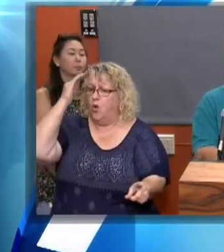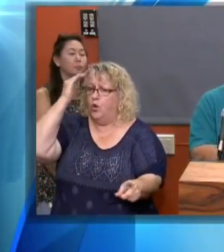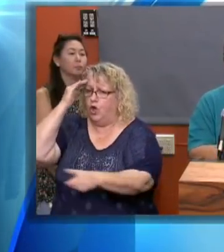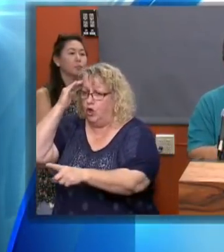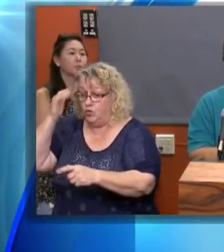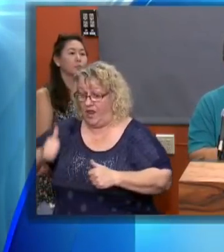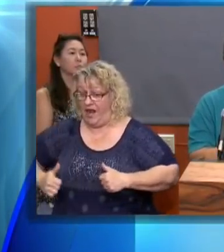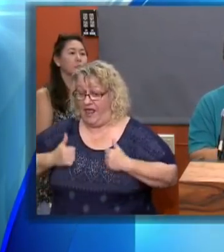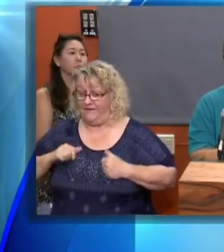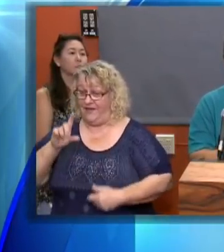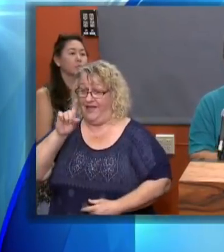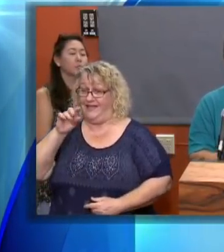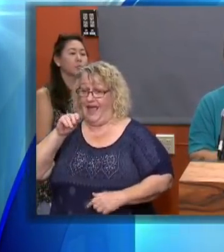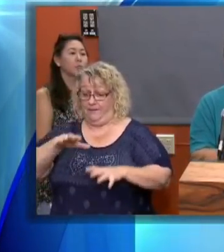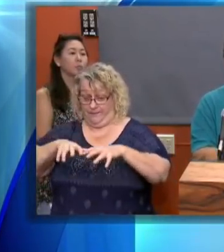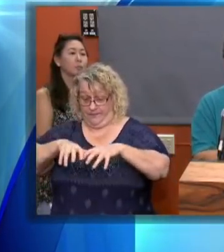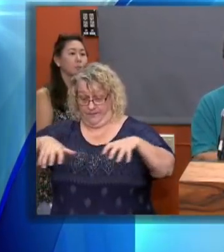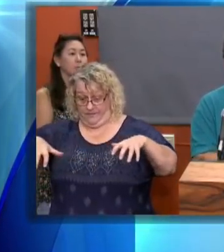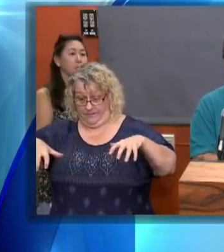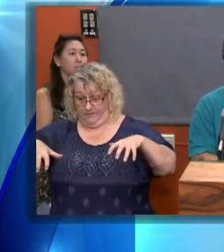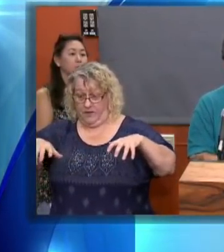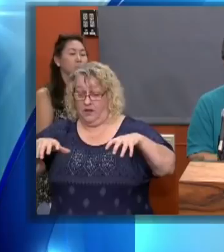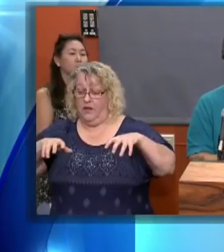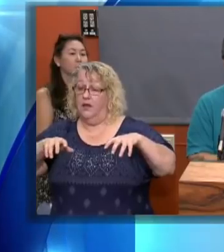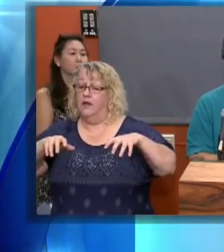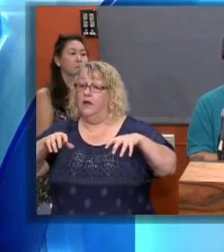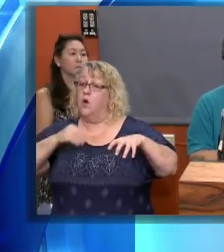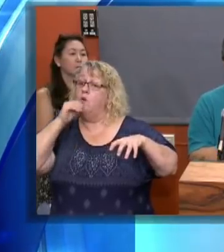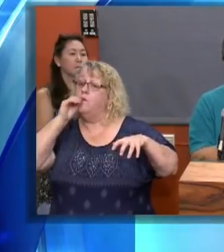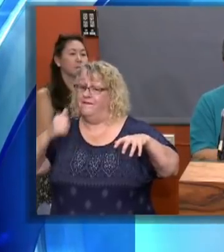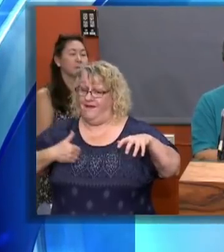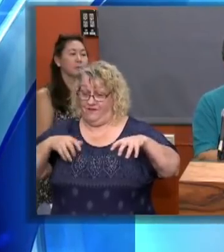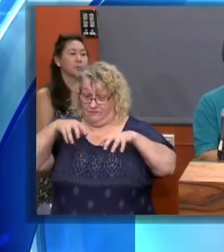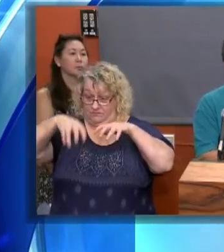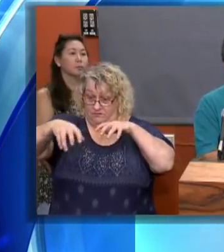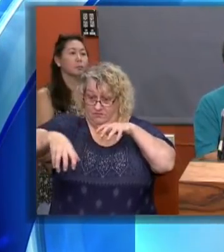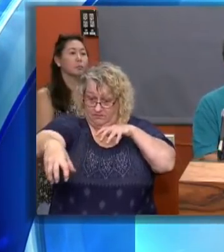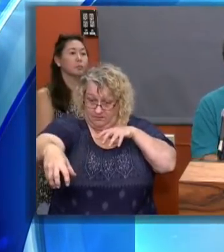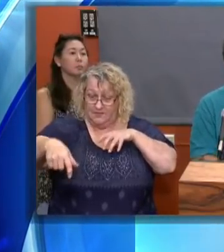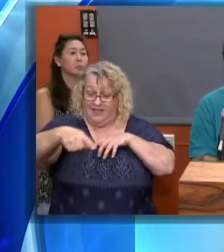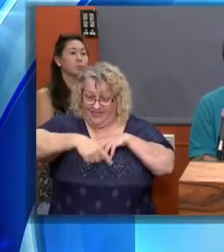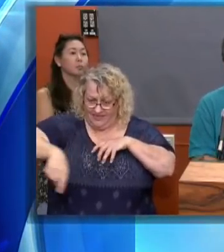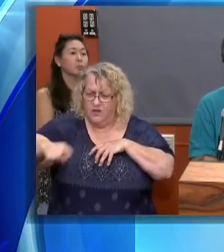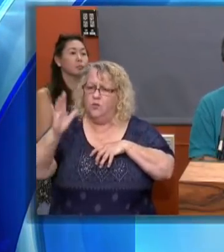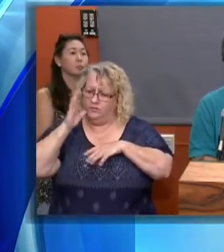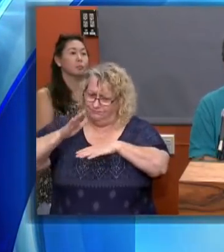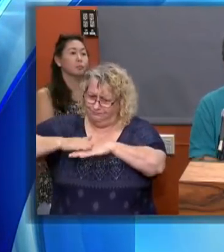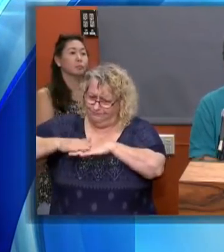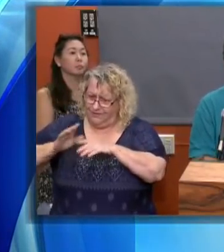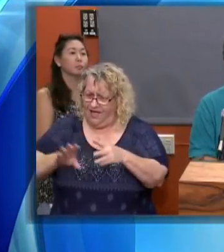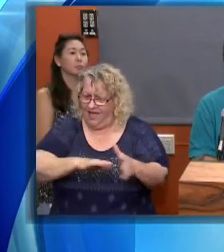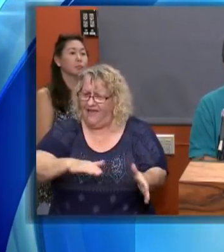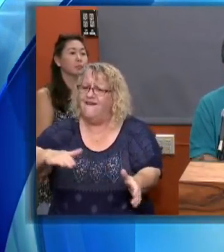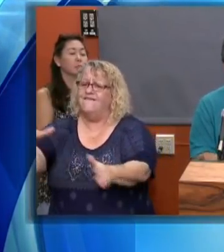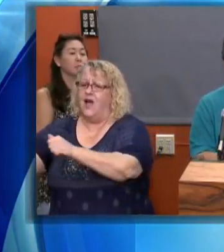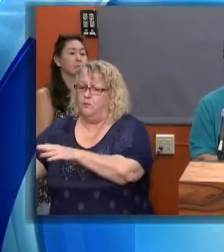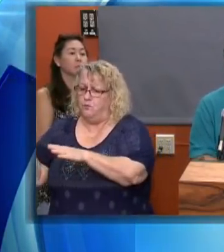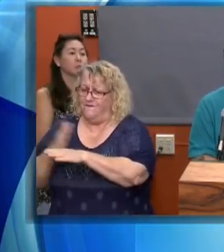I WANT TO STRESS THAT. BUT WE WANT PEOPLE KNOW THAT THE DAM WERE TO FAIL, THESE